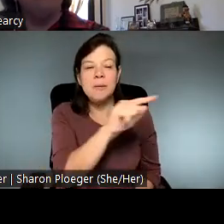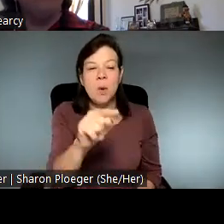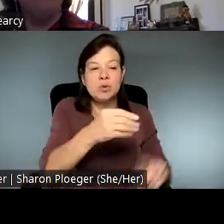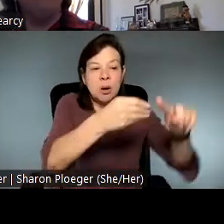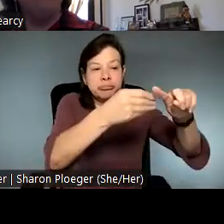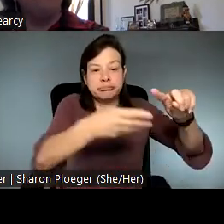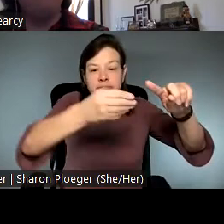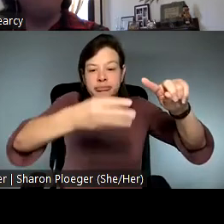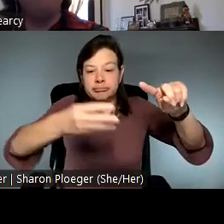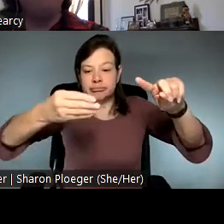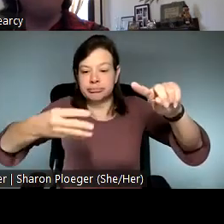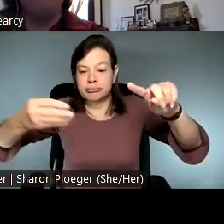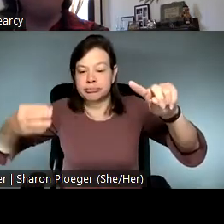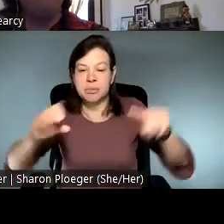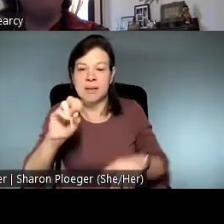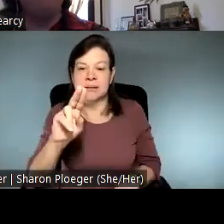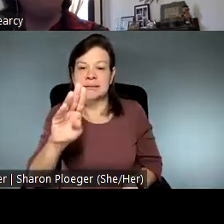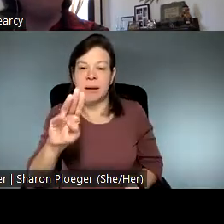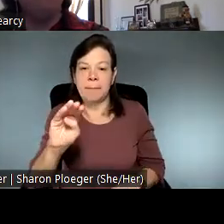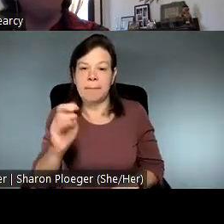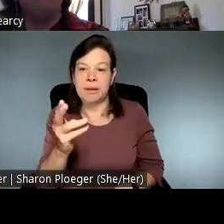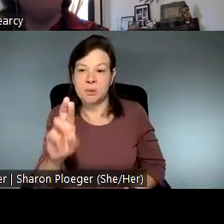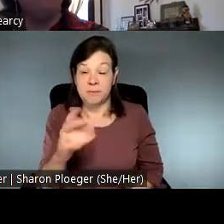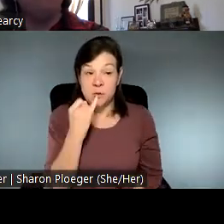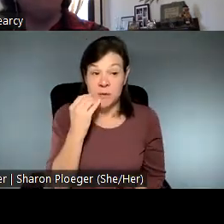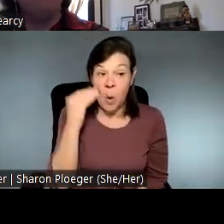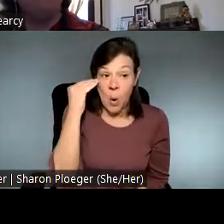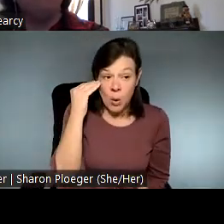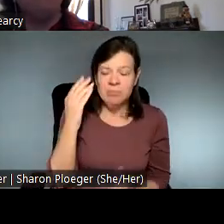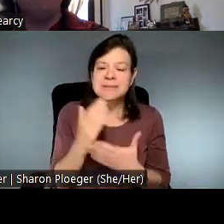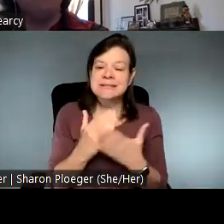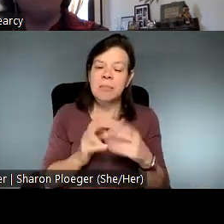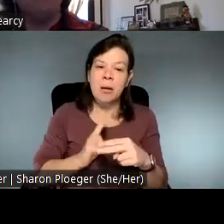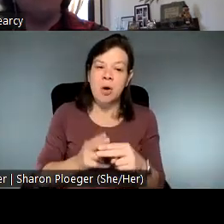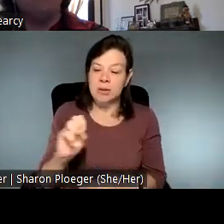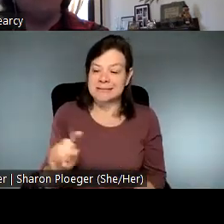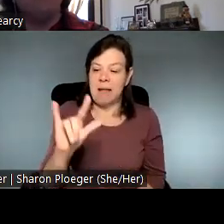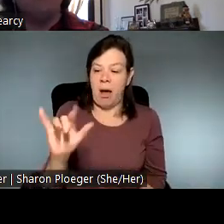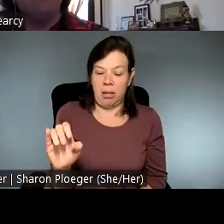So in the home sub menu, there is a section called styles. That's this right here.